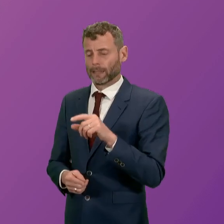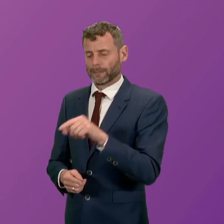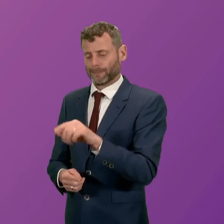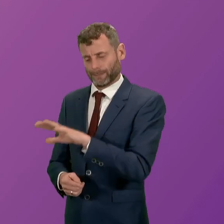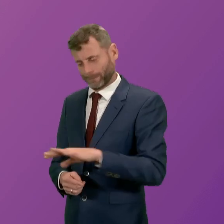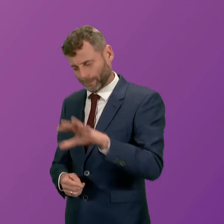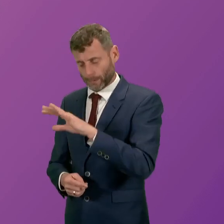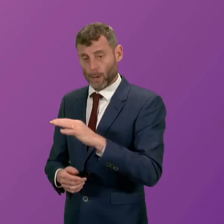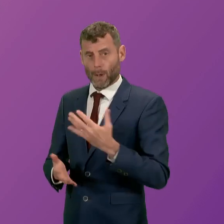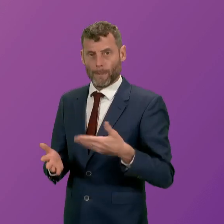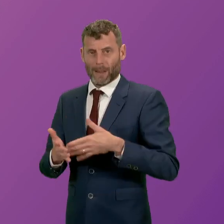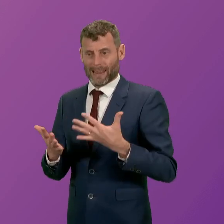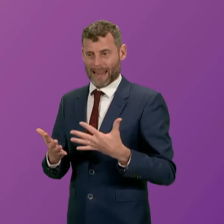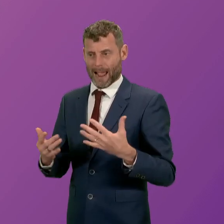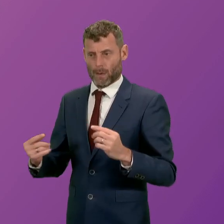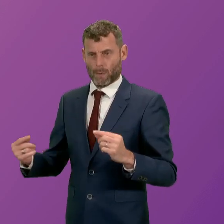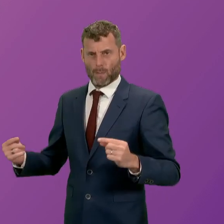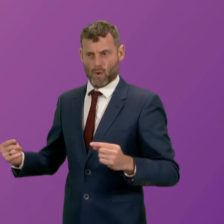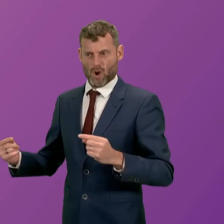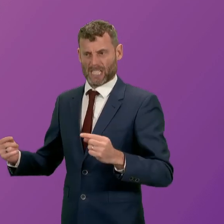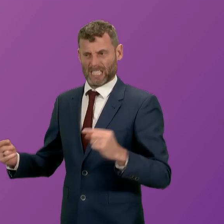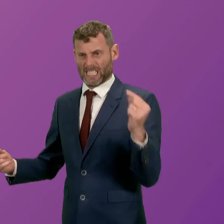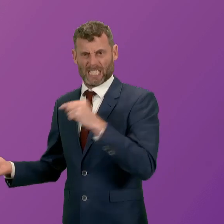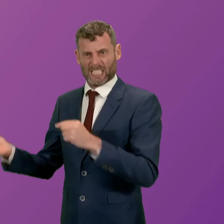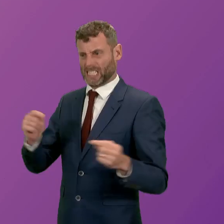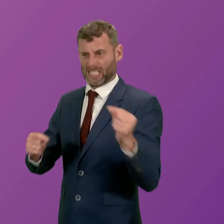and Pakistan are highly concerning. I share Mr